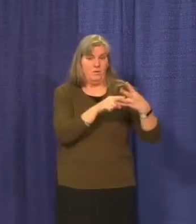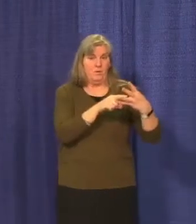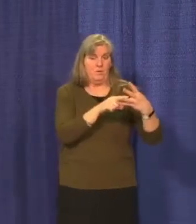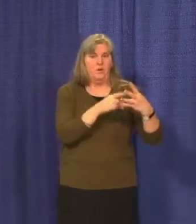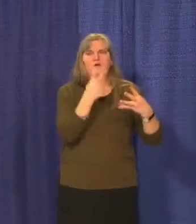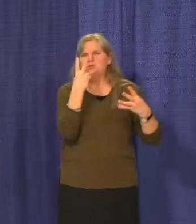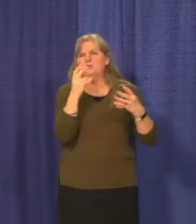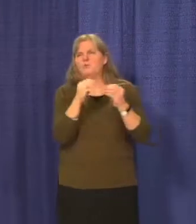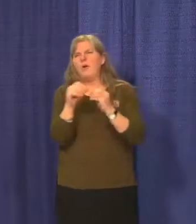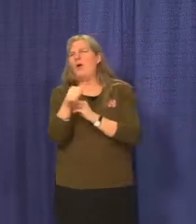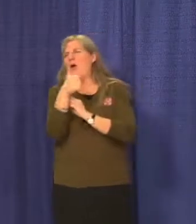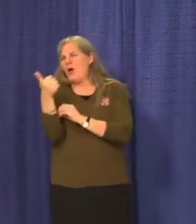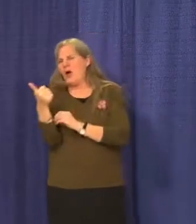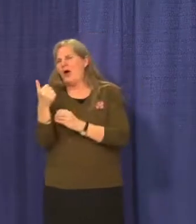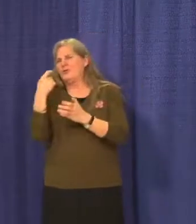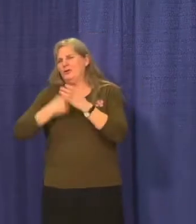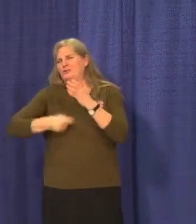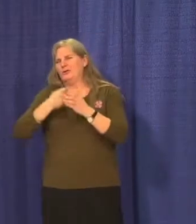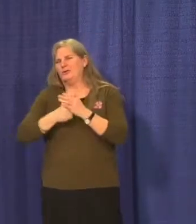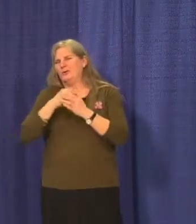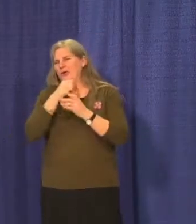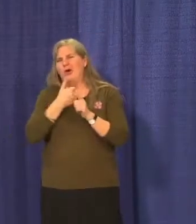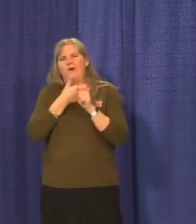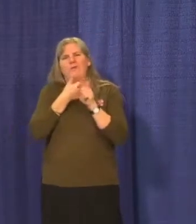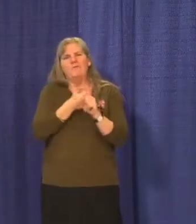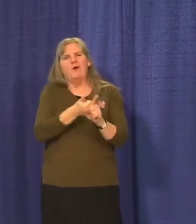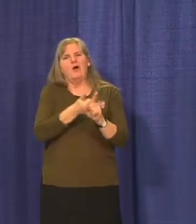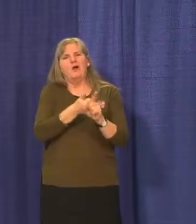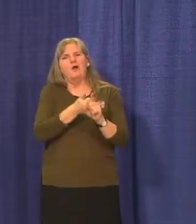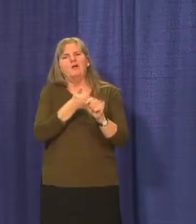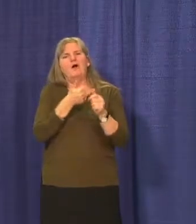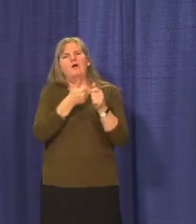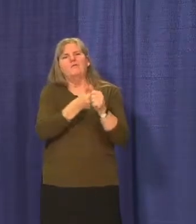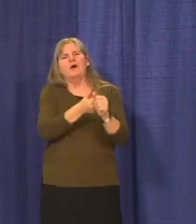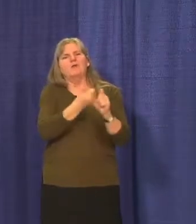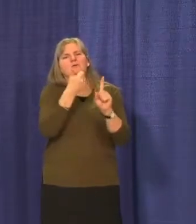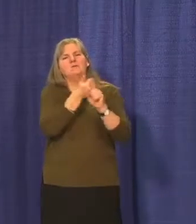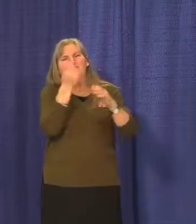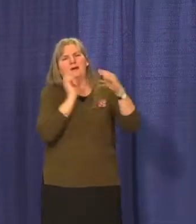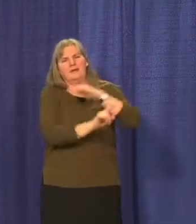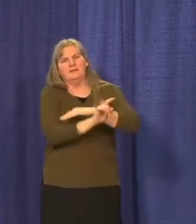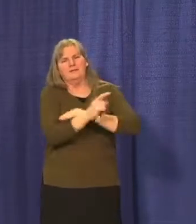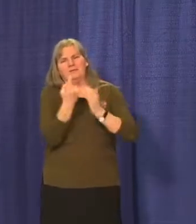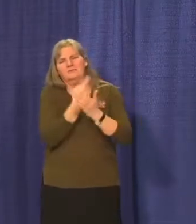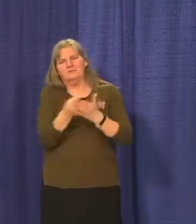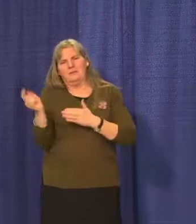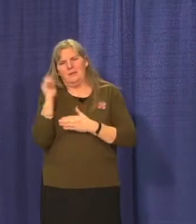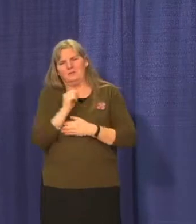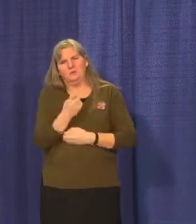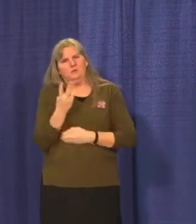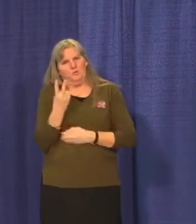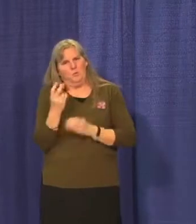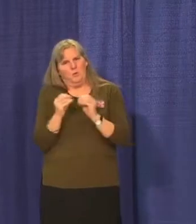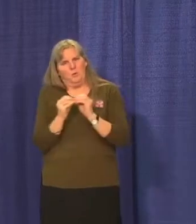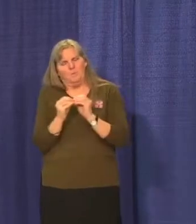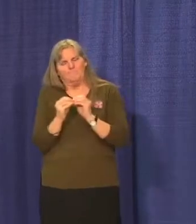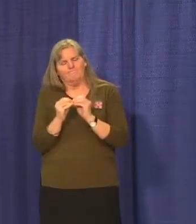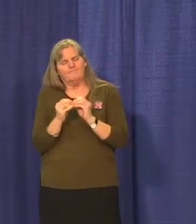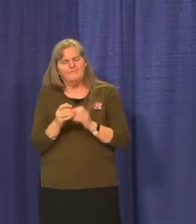incident, we issued two separate charges for failure to self isolate in the last week.